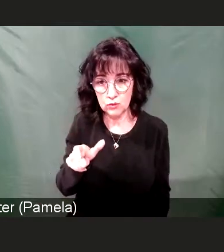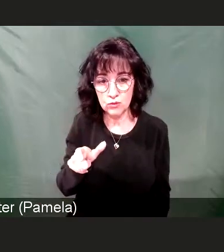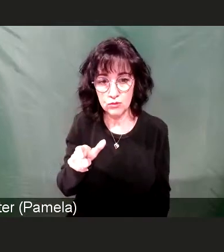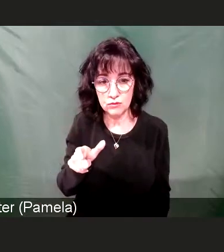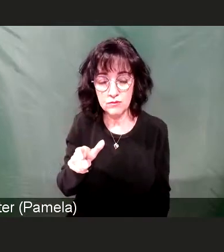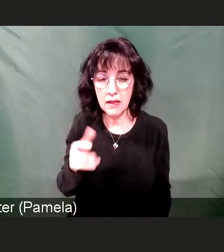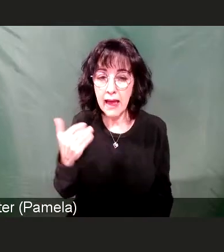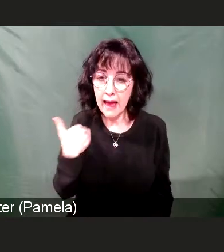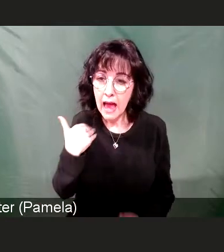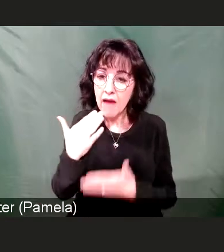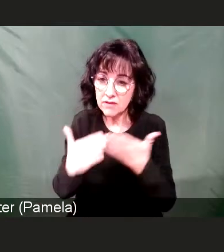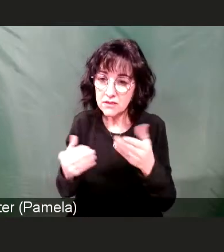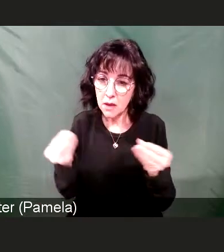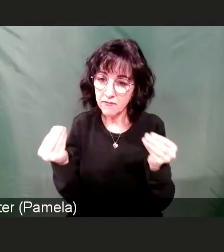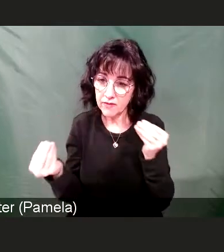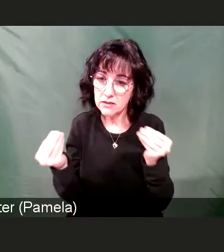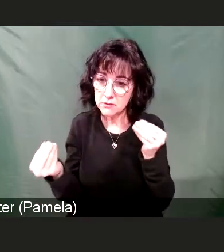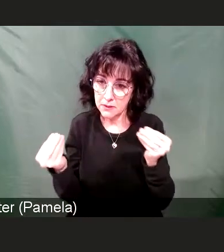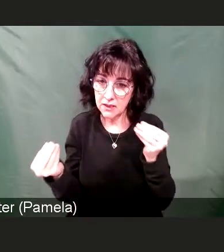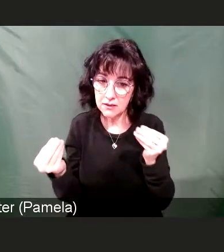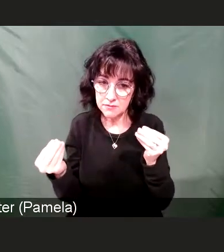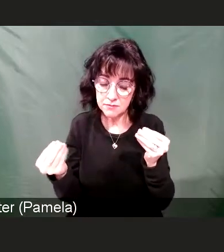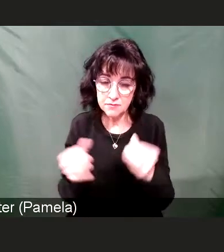You can receive both of those a few days earlier